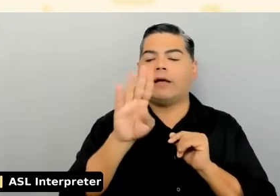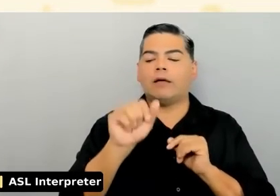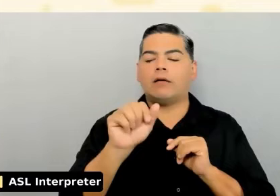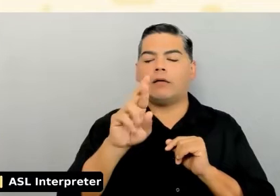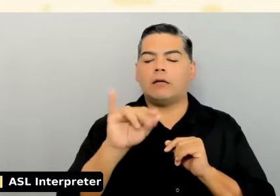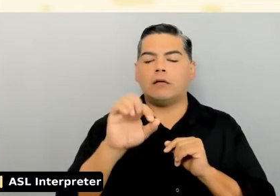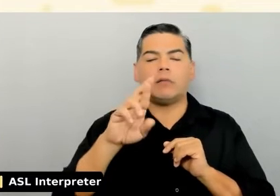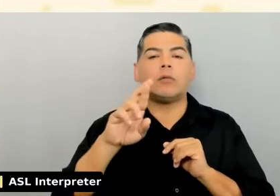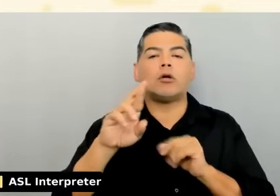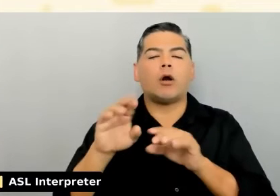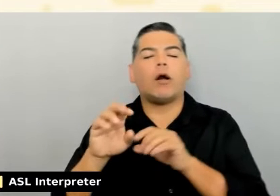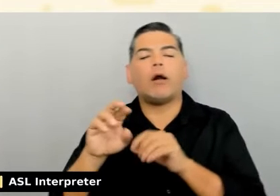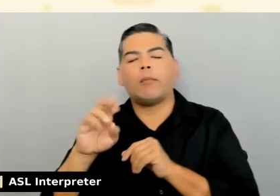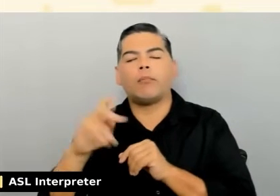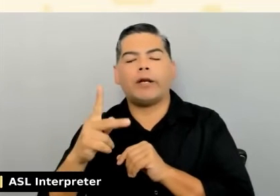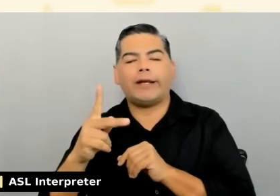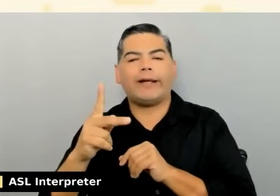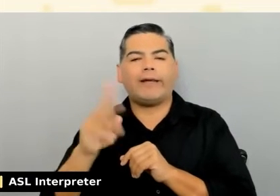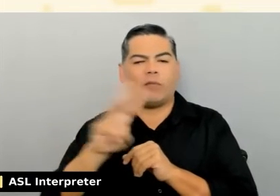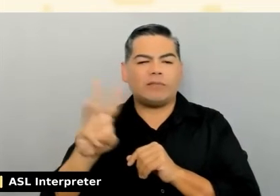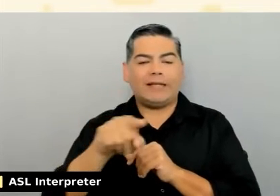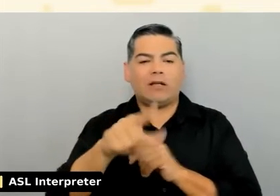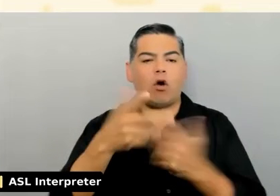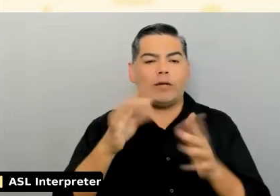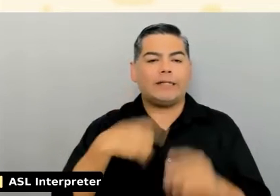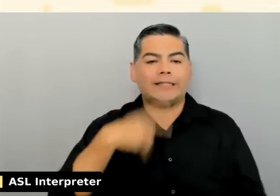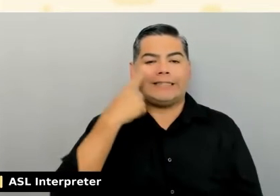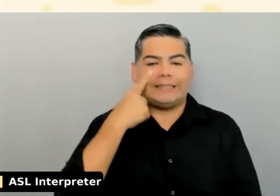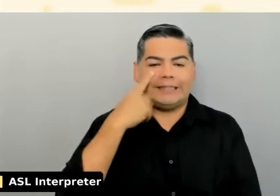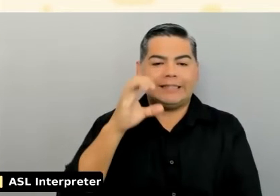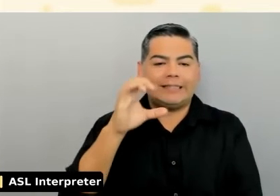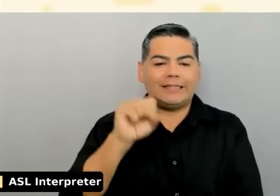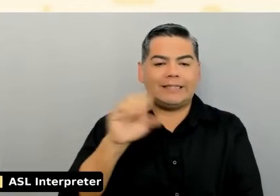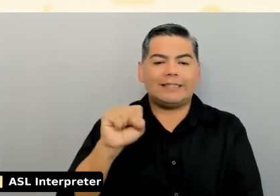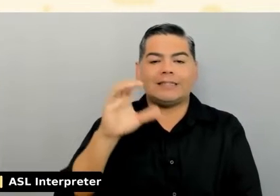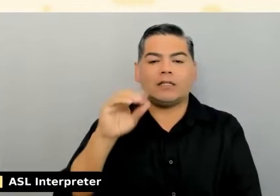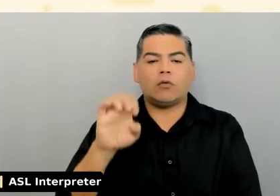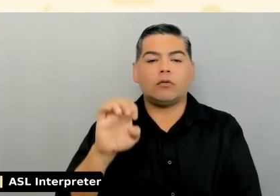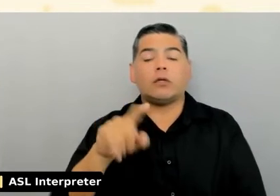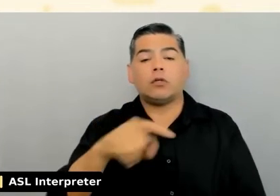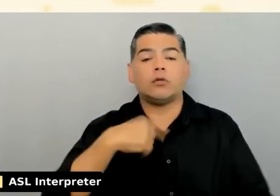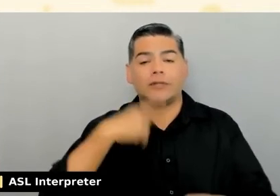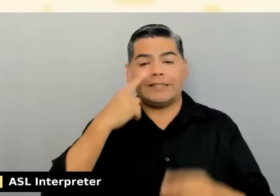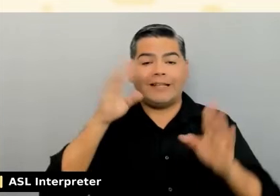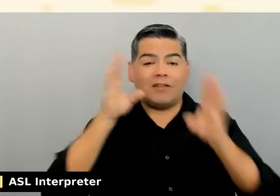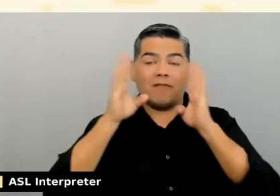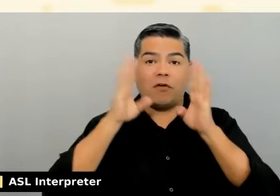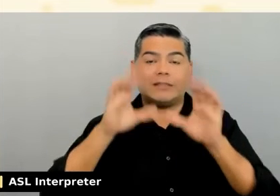the markup we already had a look at. When we look at the CSS, the focus class is defined